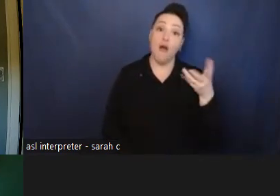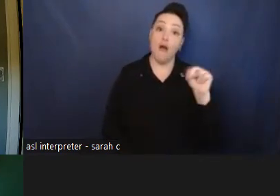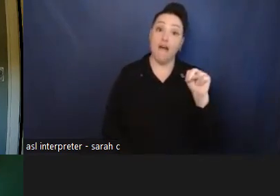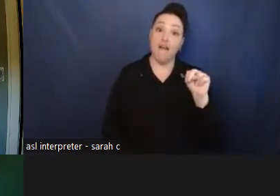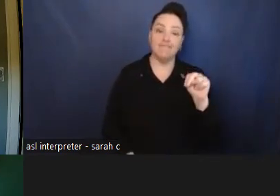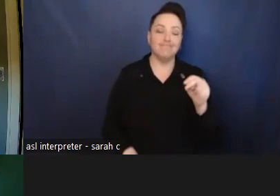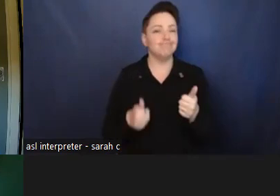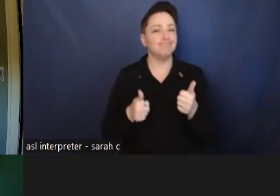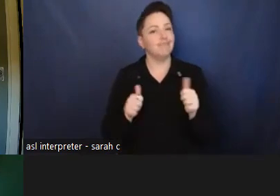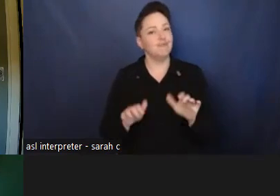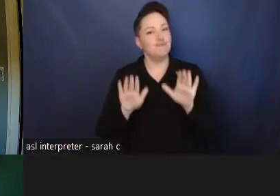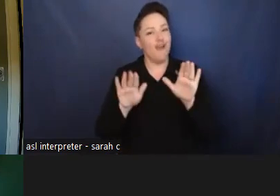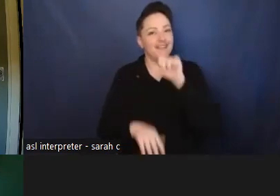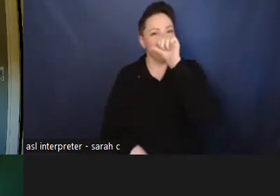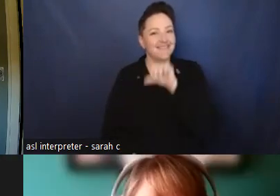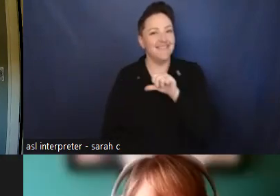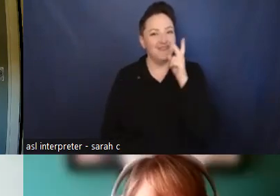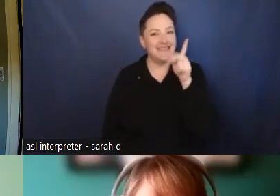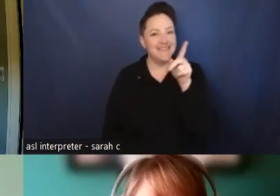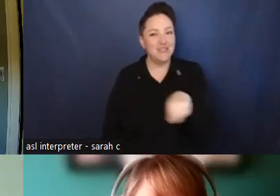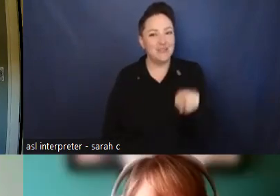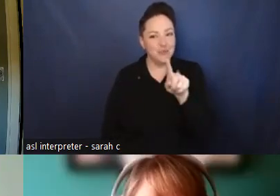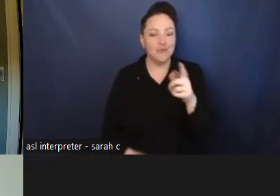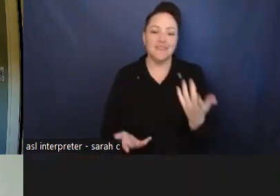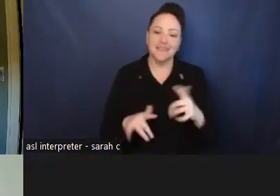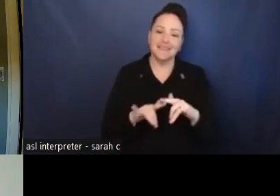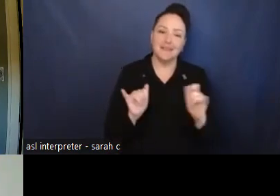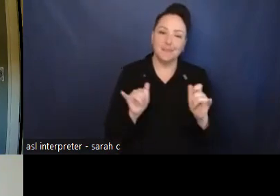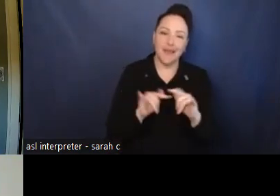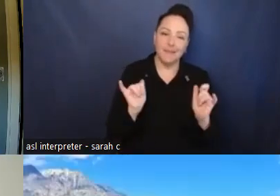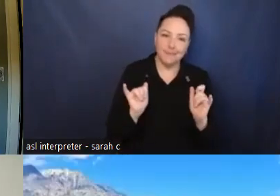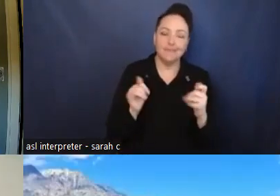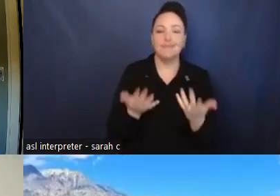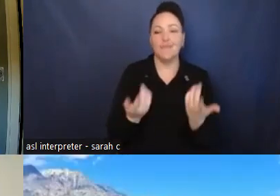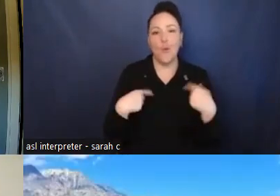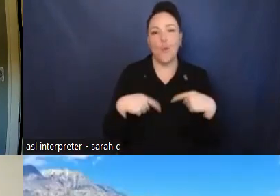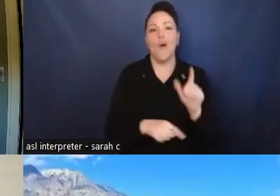again while I’m presenting it's sort of hard to follow everything but I appreciate it.